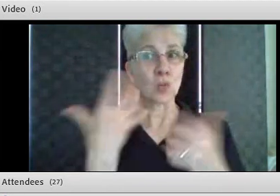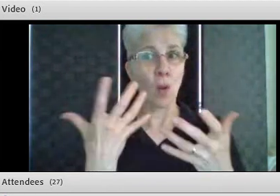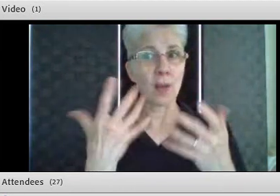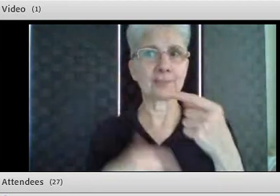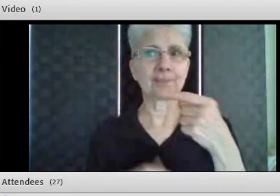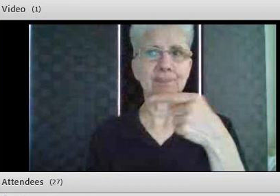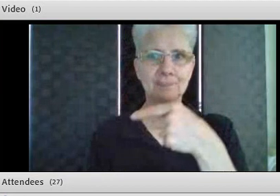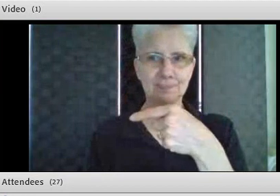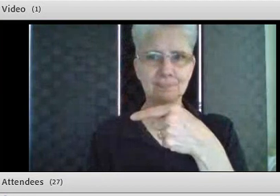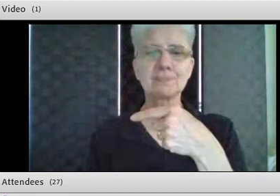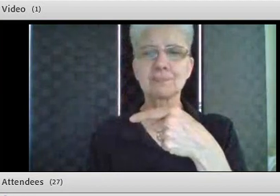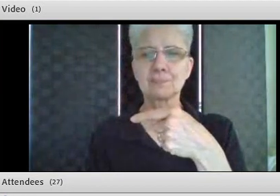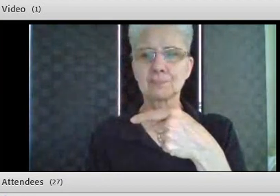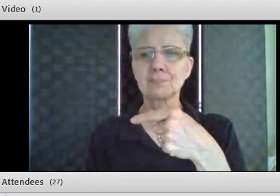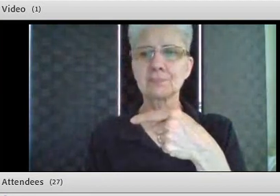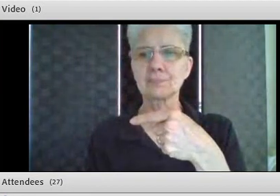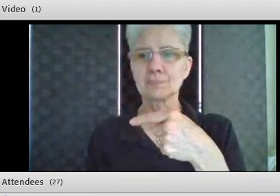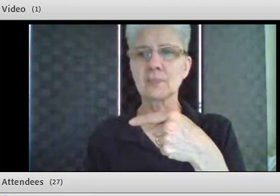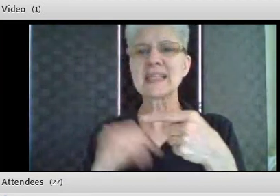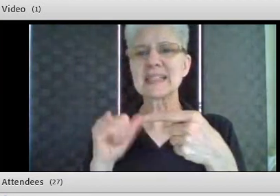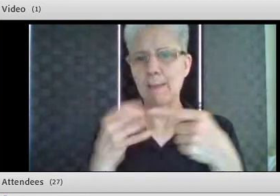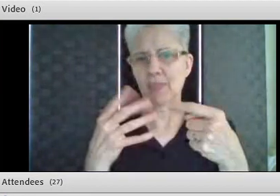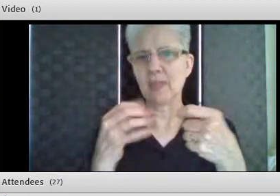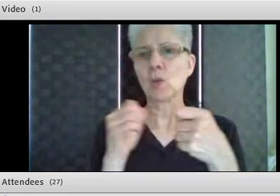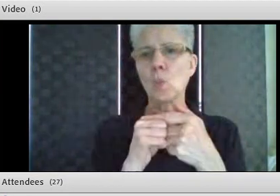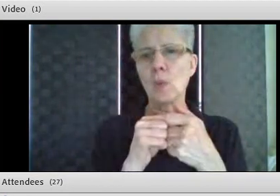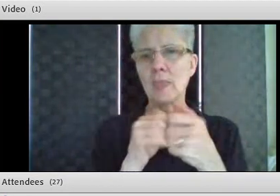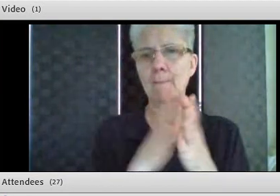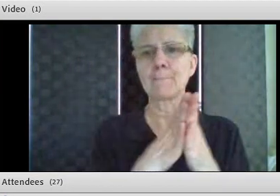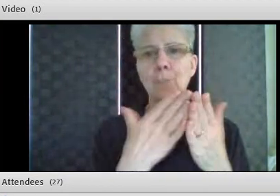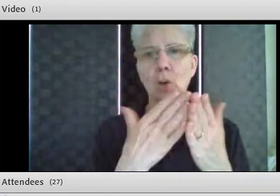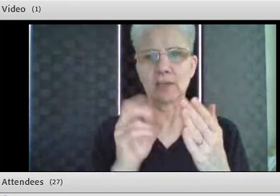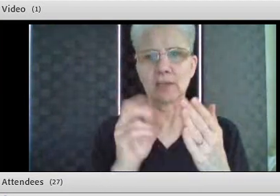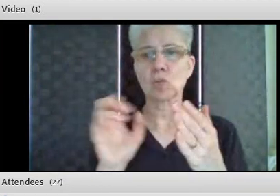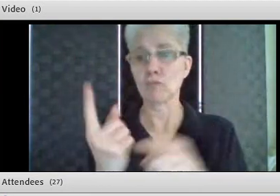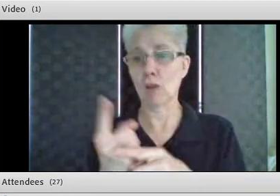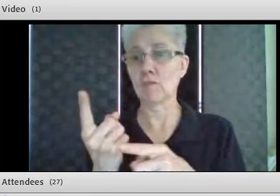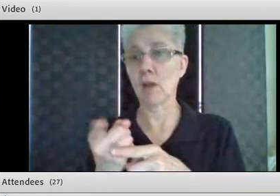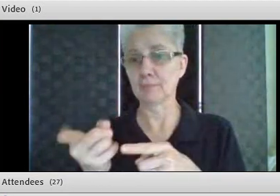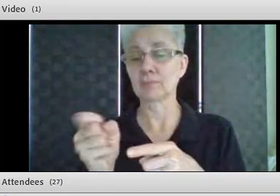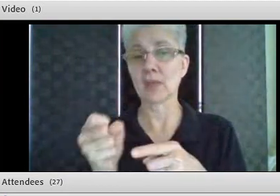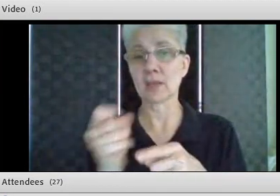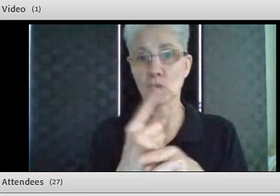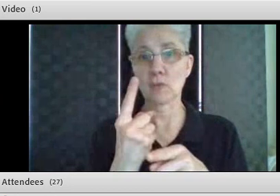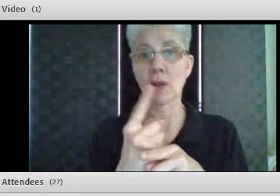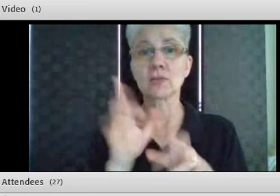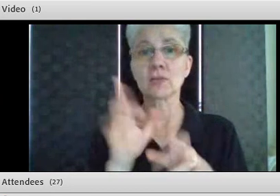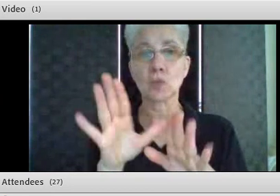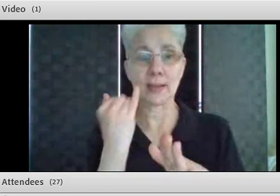You can do that in Garage Band too, but what Soundtrap has that I like the most -- Yes, Mary, that's a really good point,